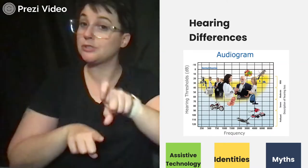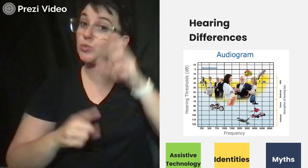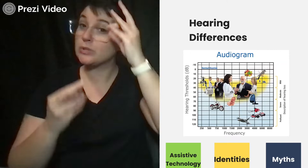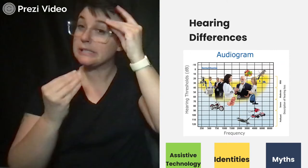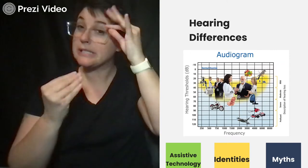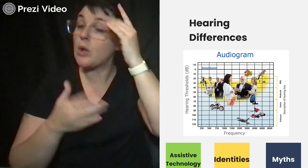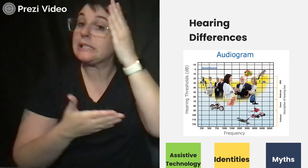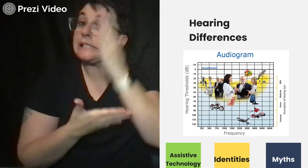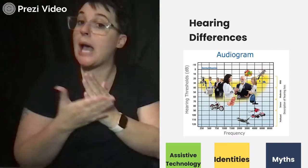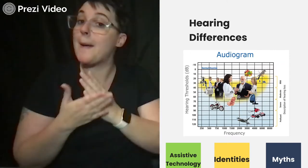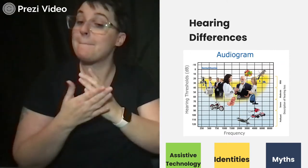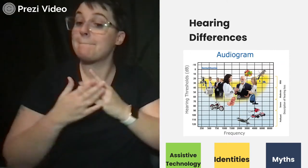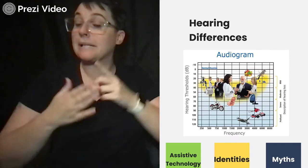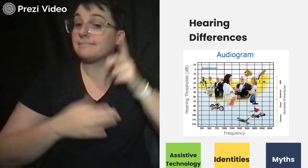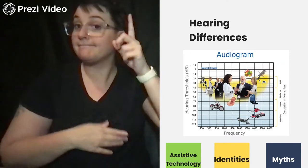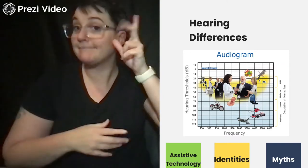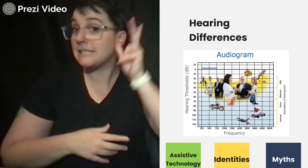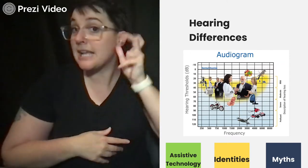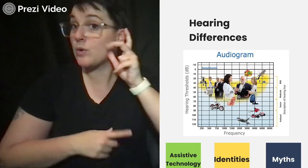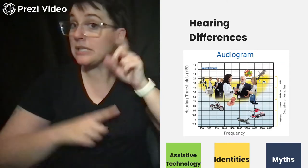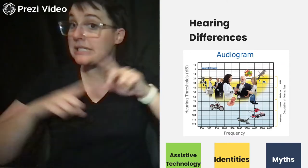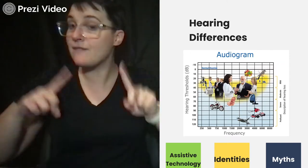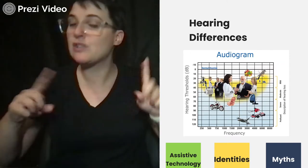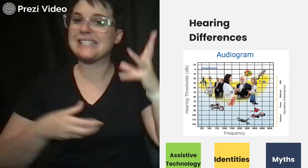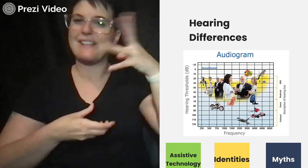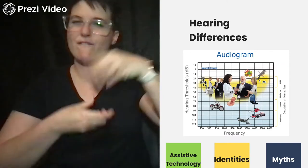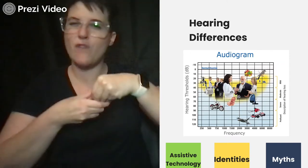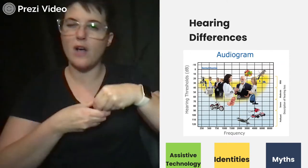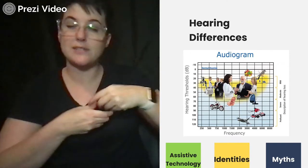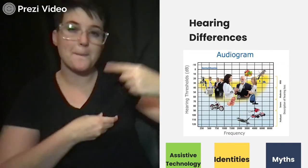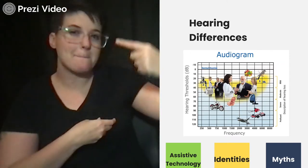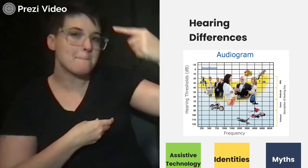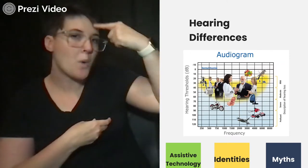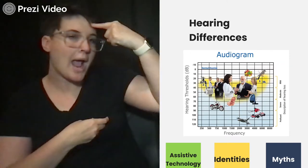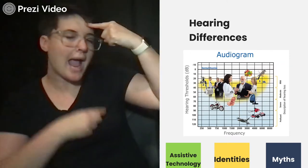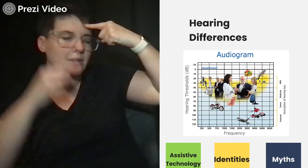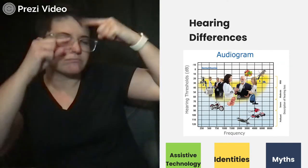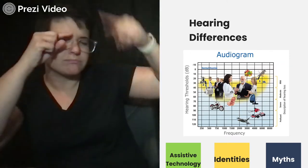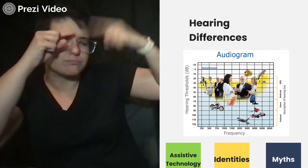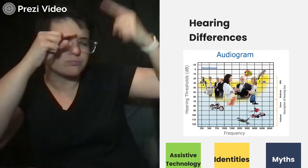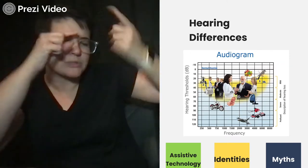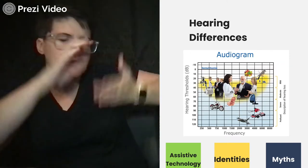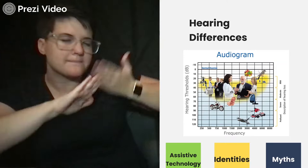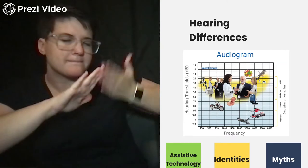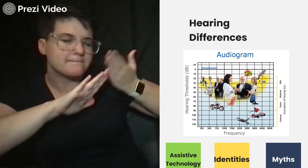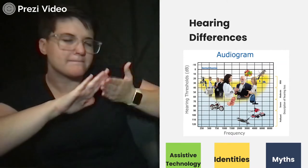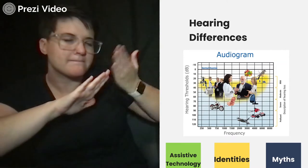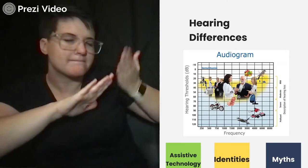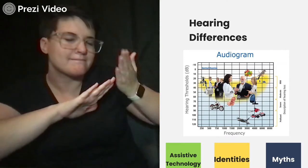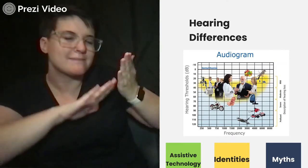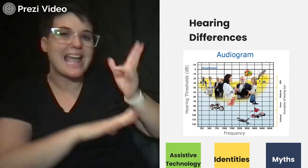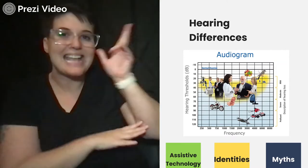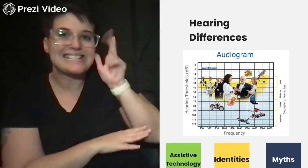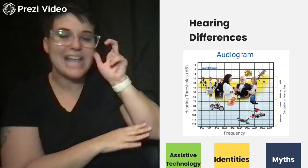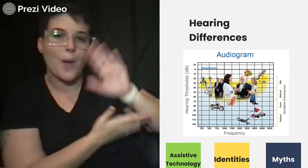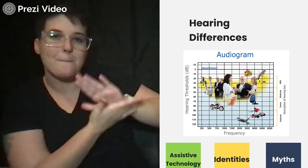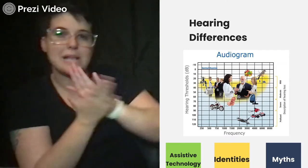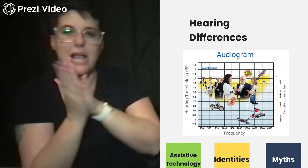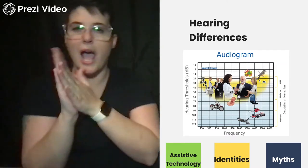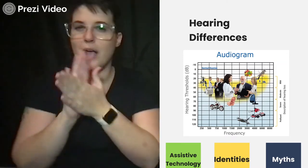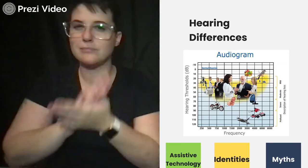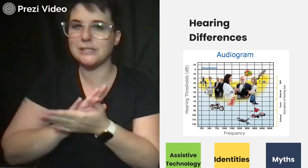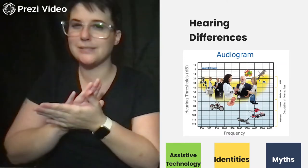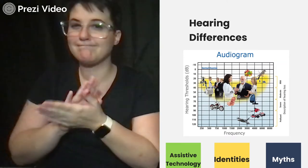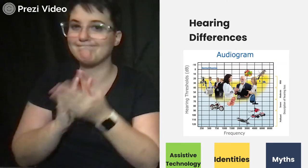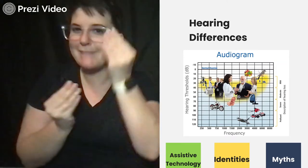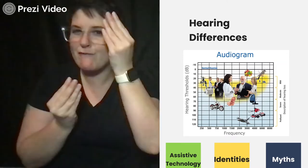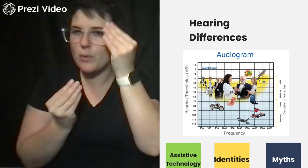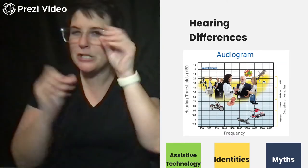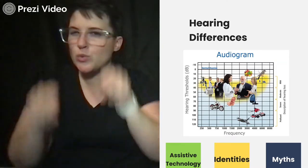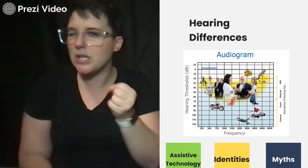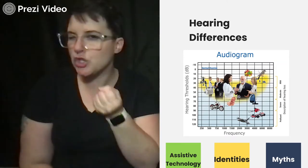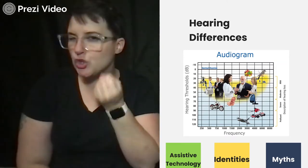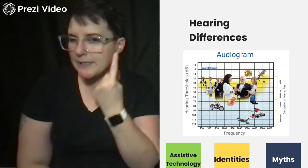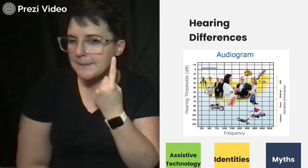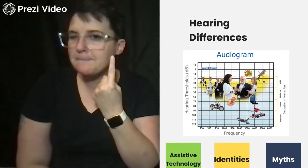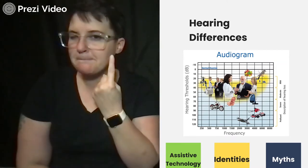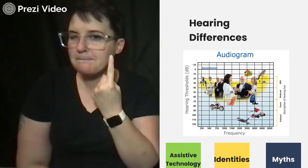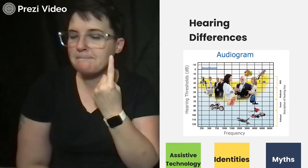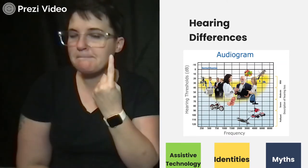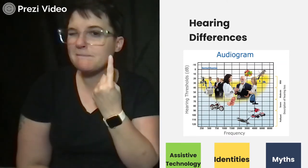Furthermore, hearing differences can involve how the brain processes sound to be intelligible